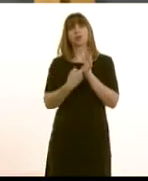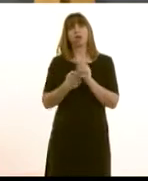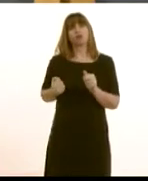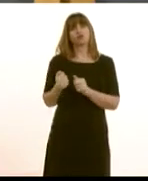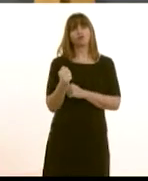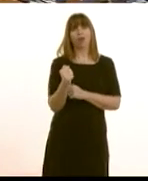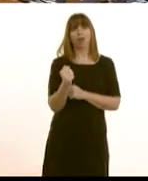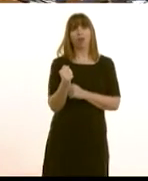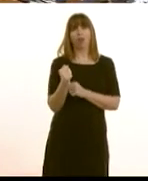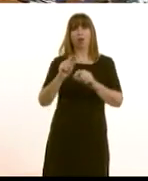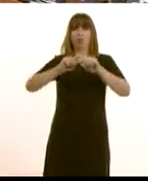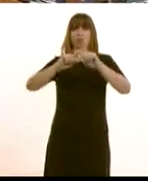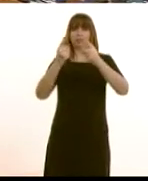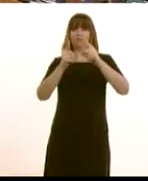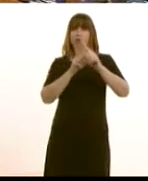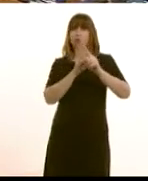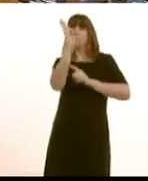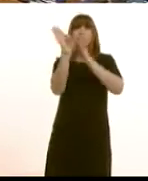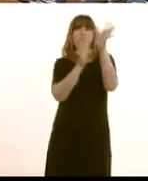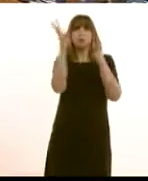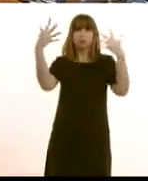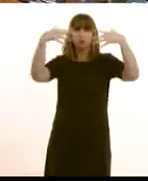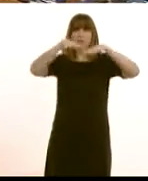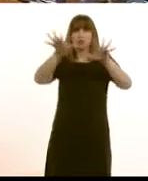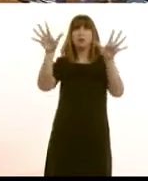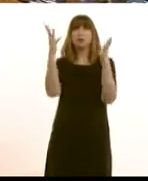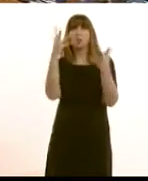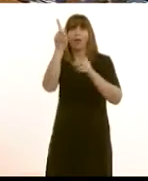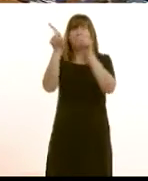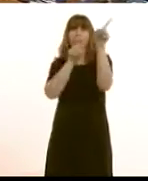Carwyn Jones: Discussions with the UK Government about the scope of services to be included